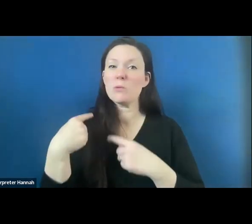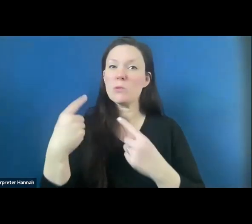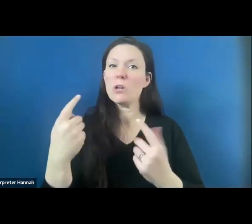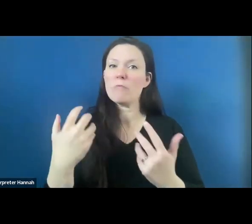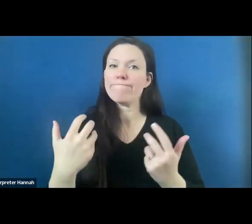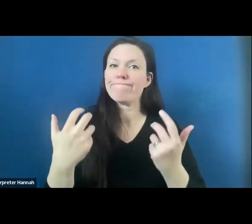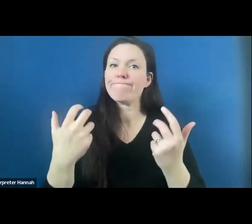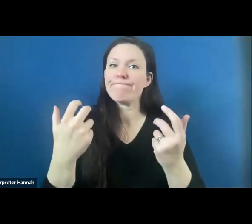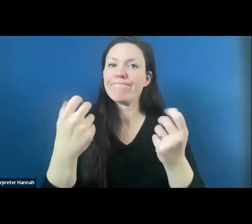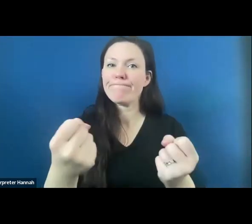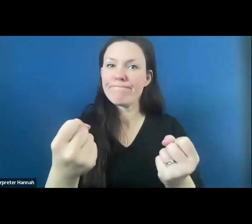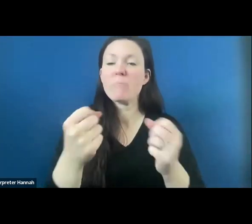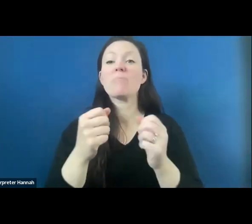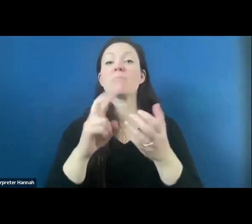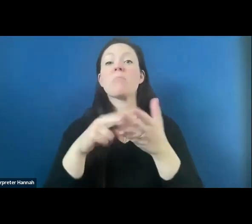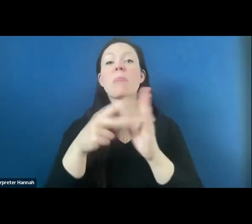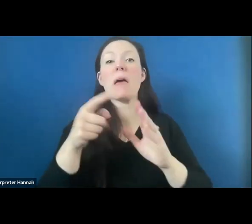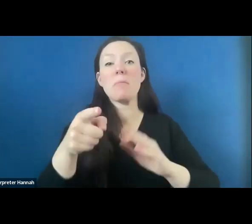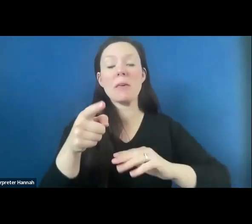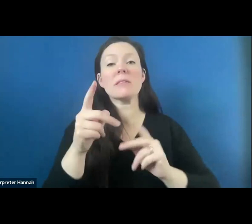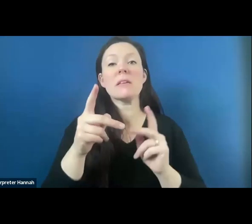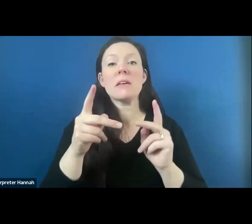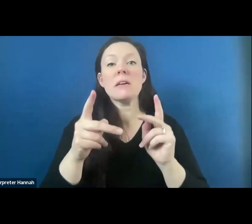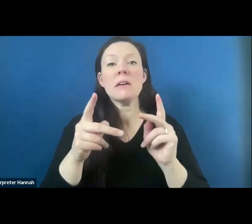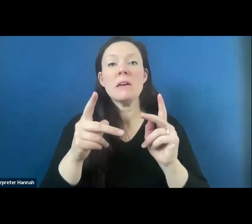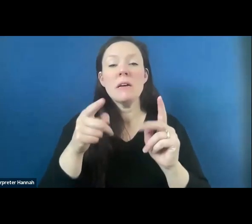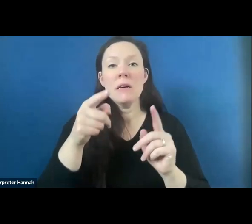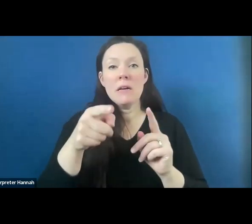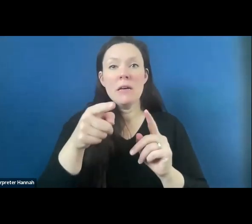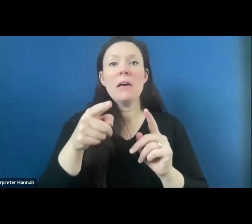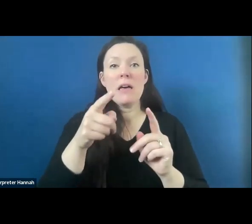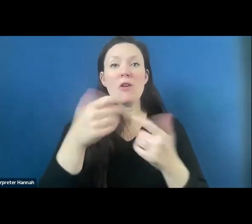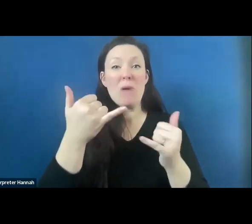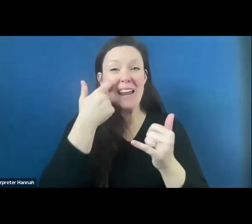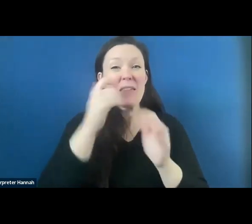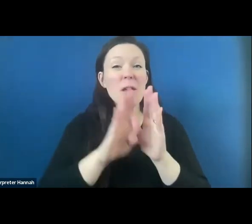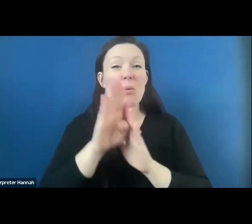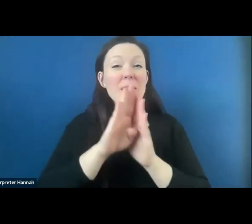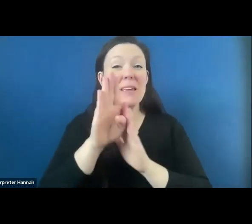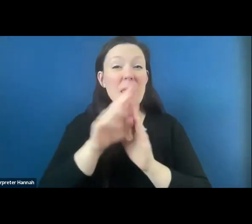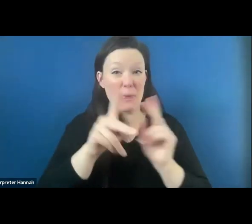to come together in an attempt to draft the People's Declaration for Peace, Unity, and Climate Justice in the Pacific.